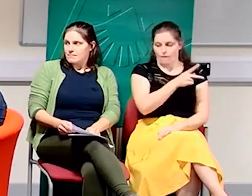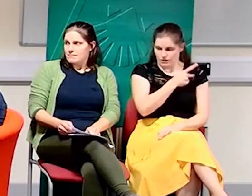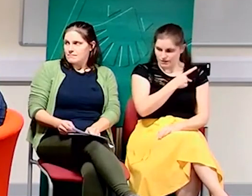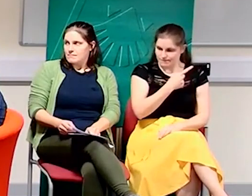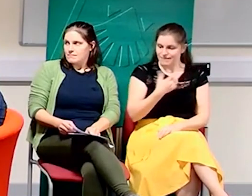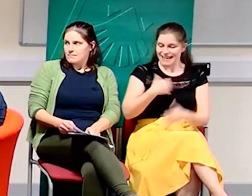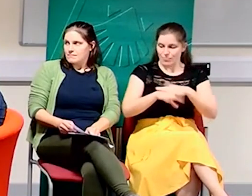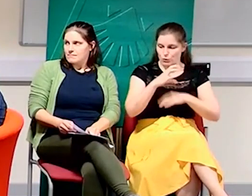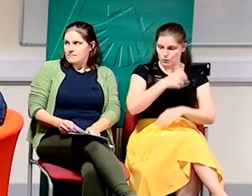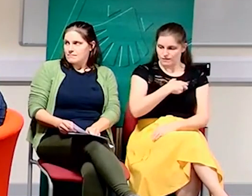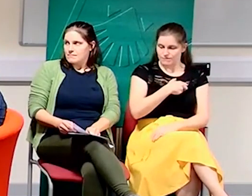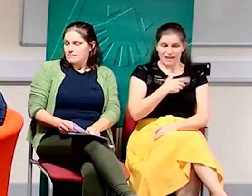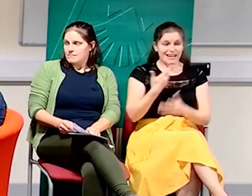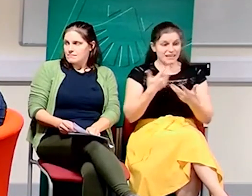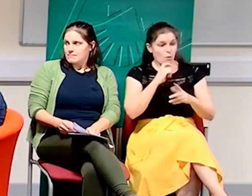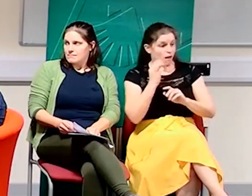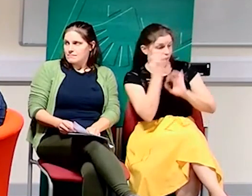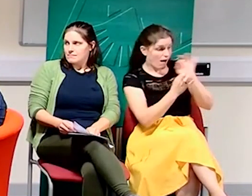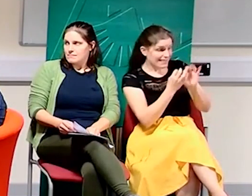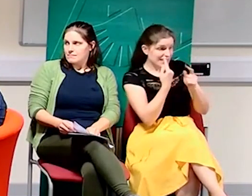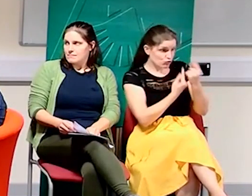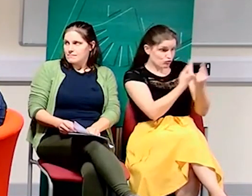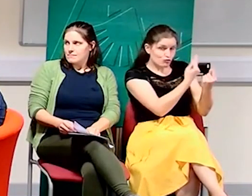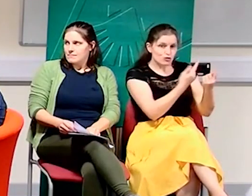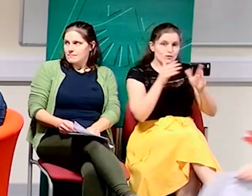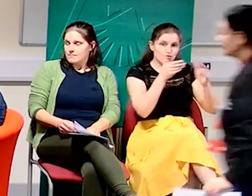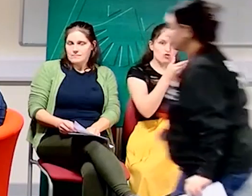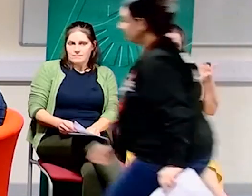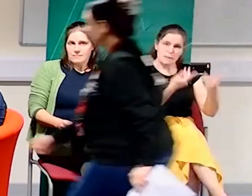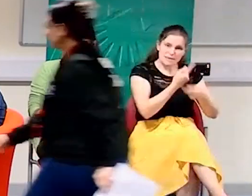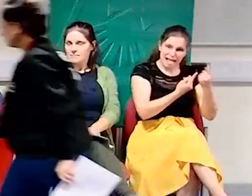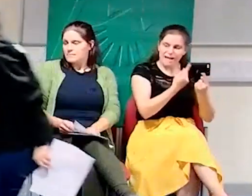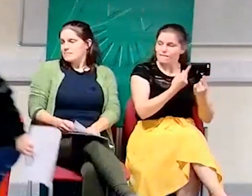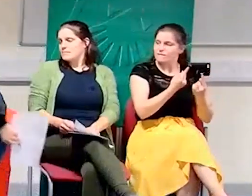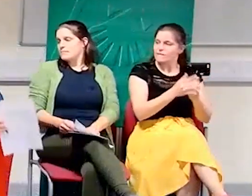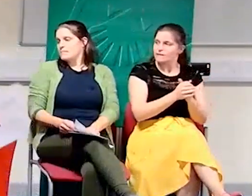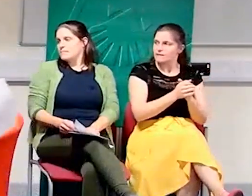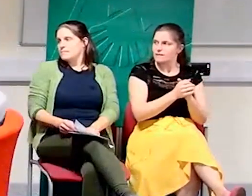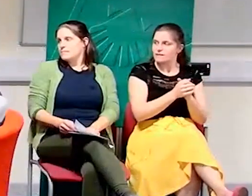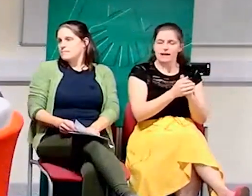turn to introduce themselves say a few words about themselves and their role and why they're joining